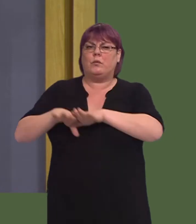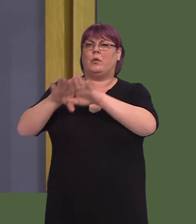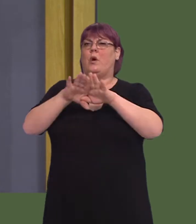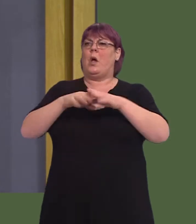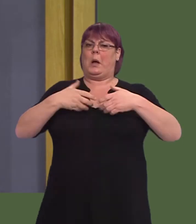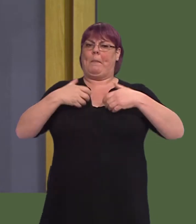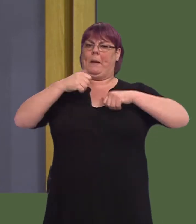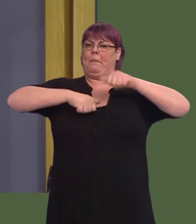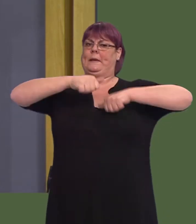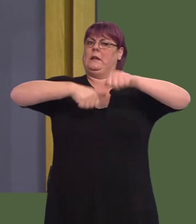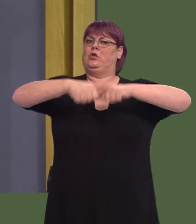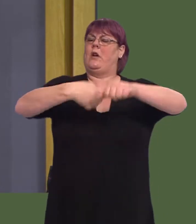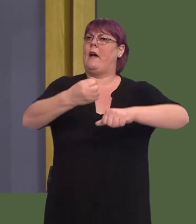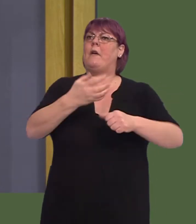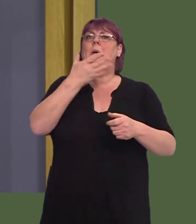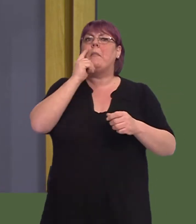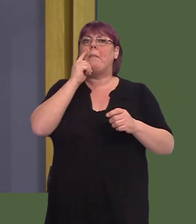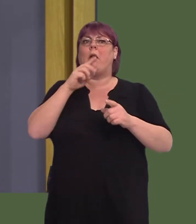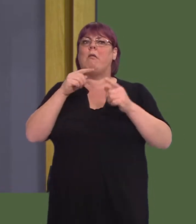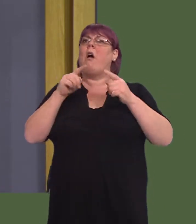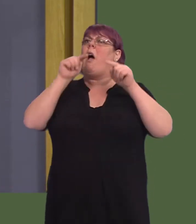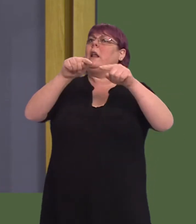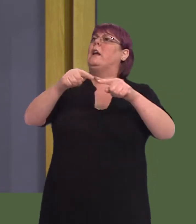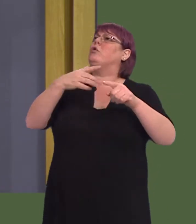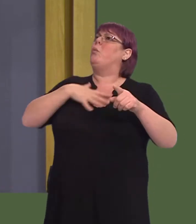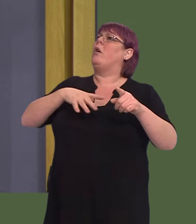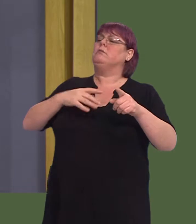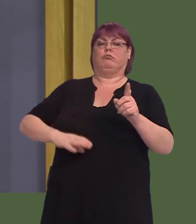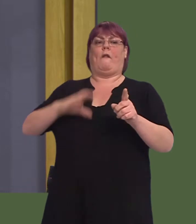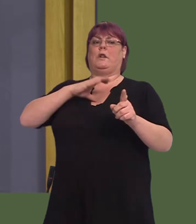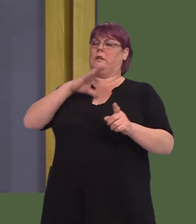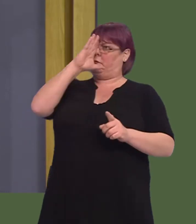they can come forward with these allegations, so that we don't have these problems in the